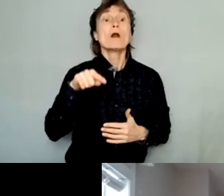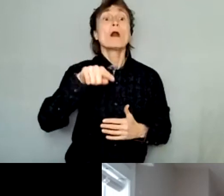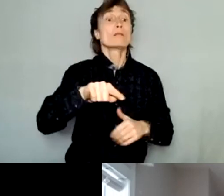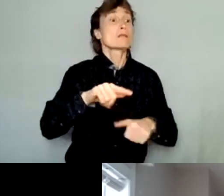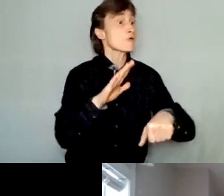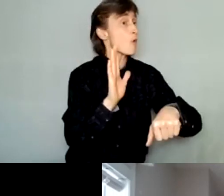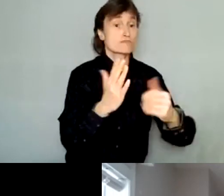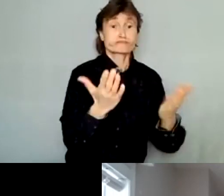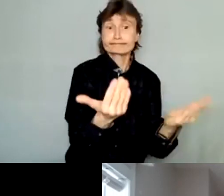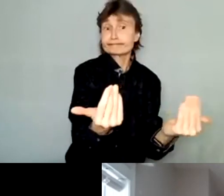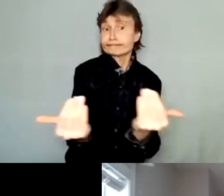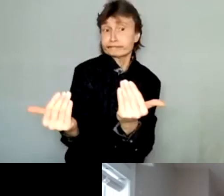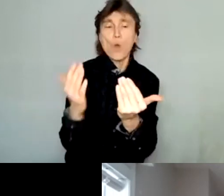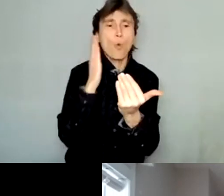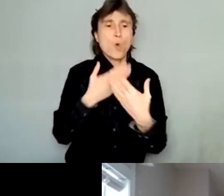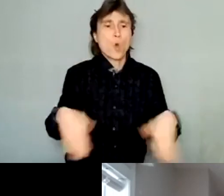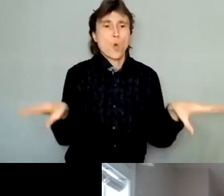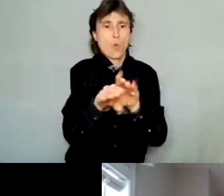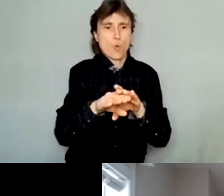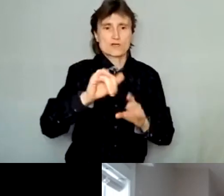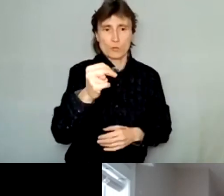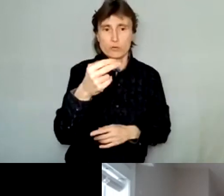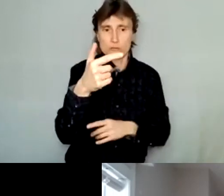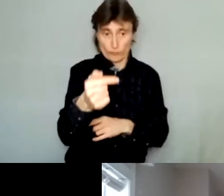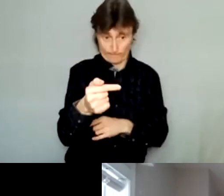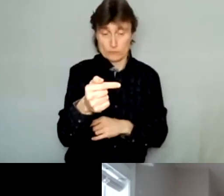date planned for June 2022.